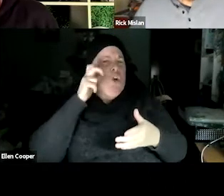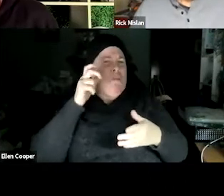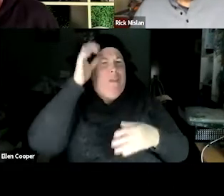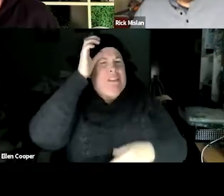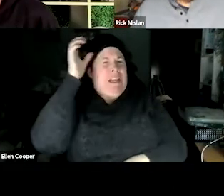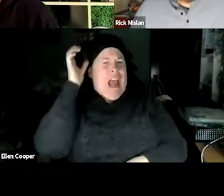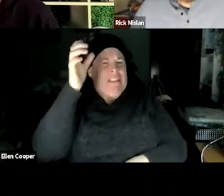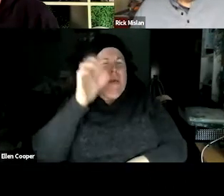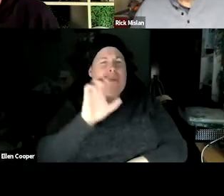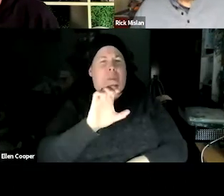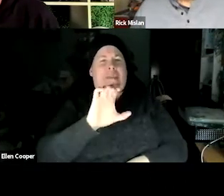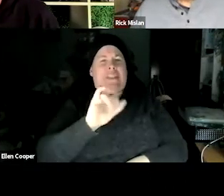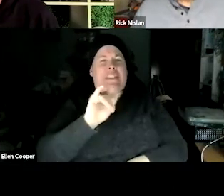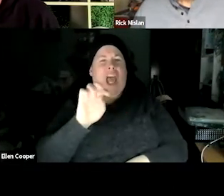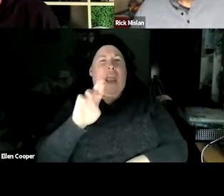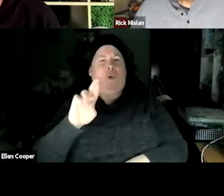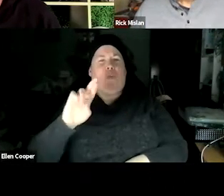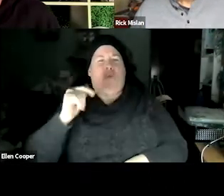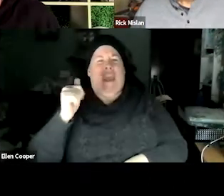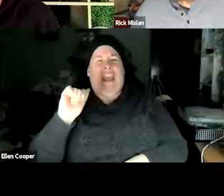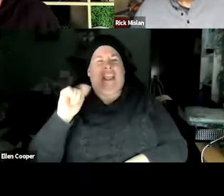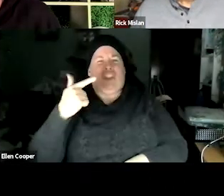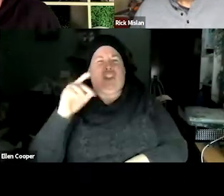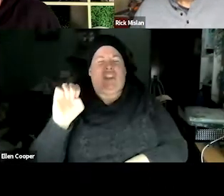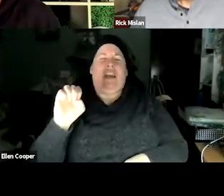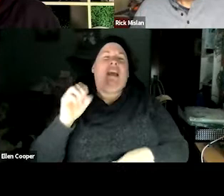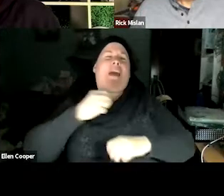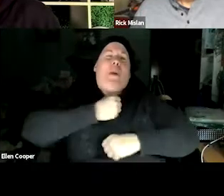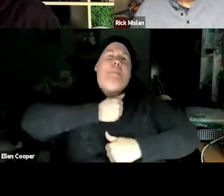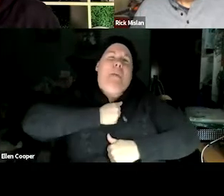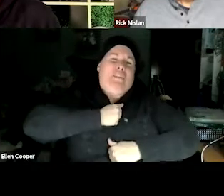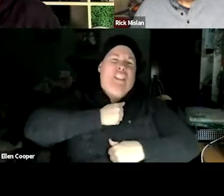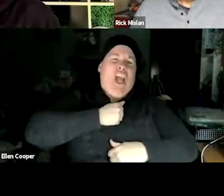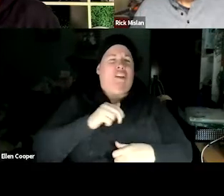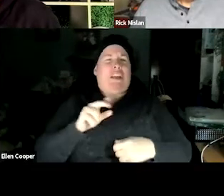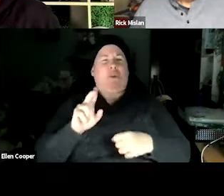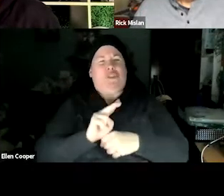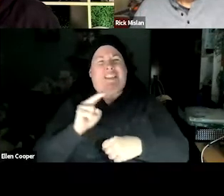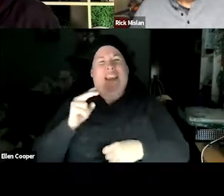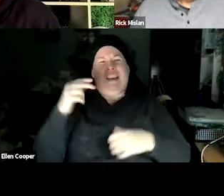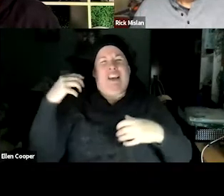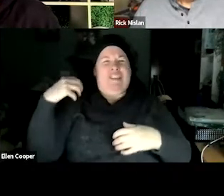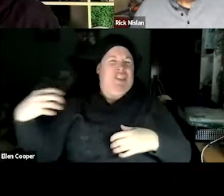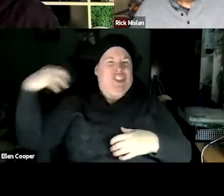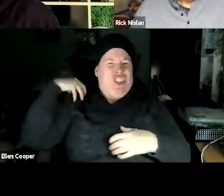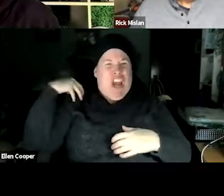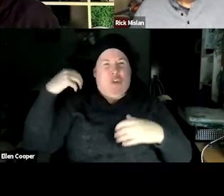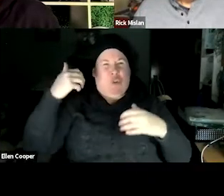cyber range being used in the military has been kicked around by some generals and CalebBarlow: You know they were thinking more about how do we build this for